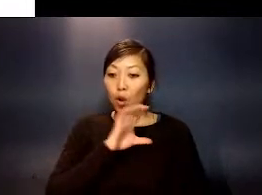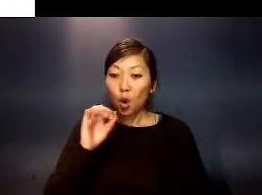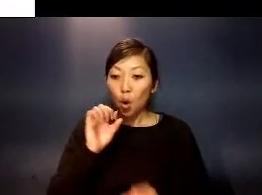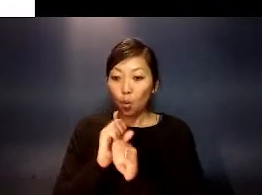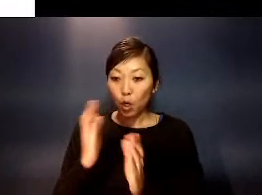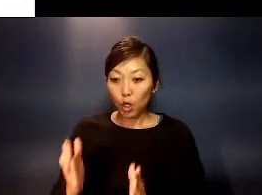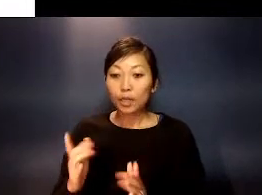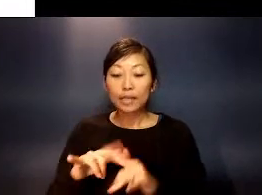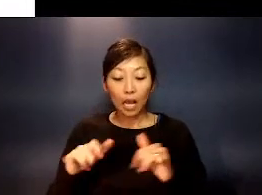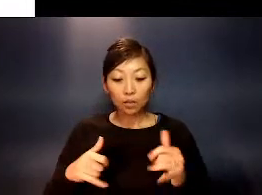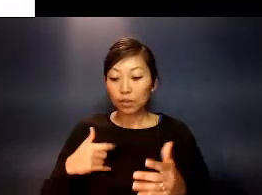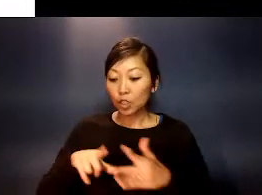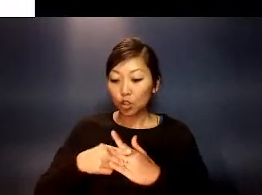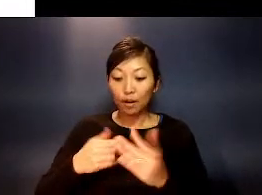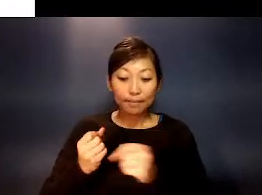OUTFITTING OF THE VEHICLES FOR THE HOMELESS RESPONSE